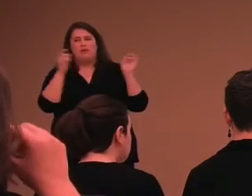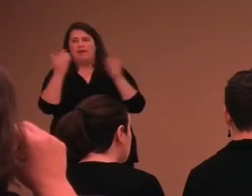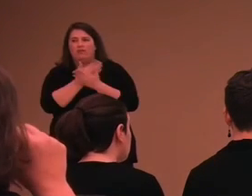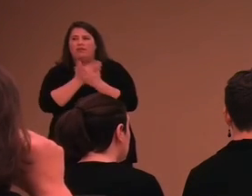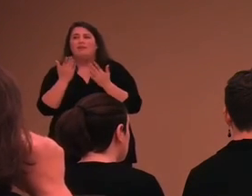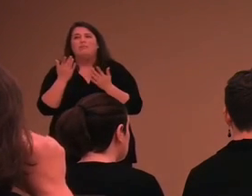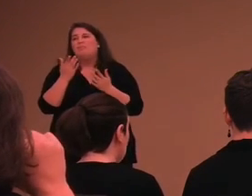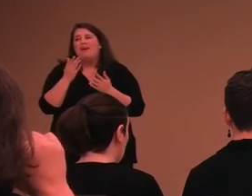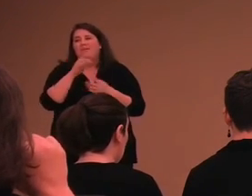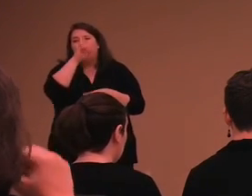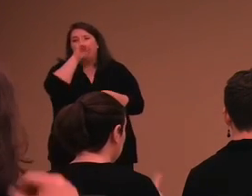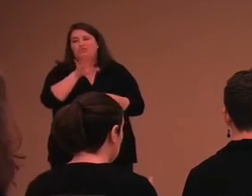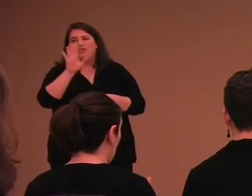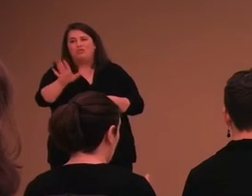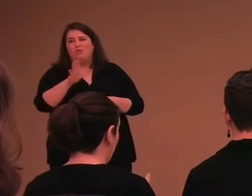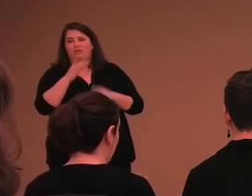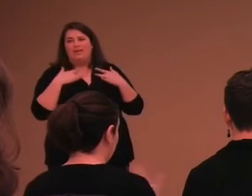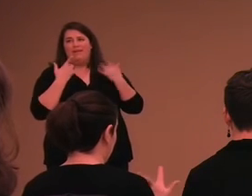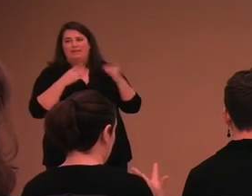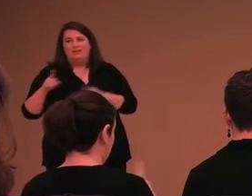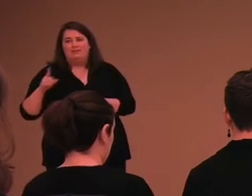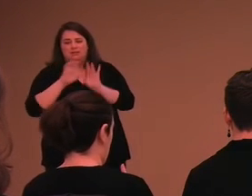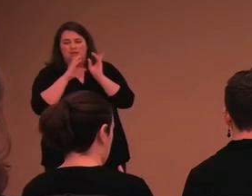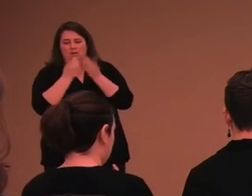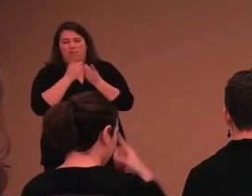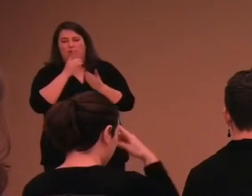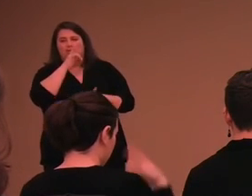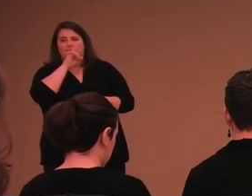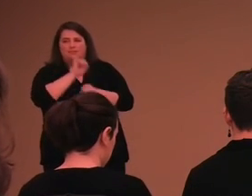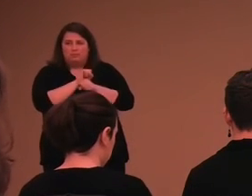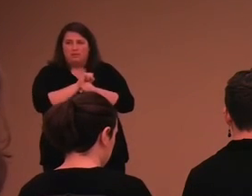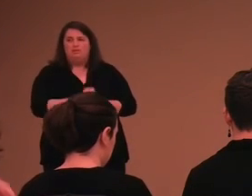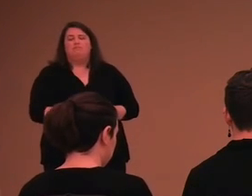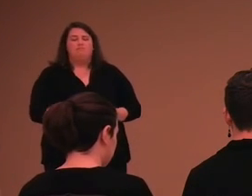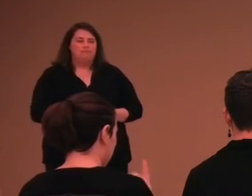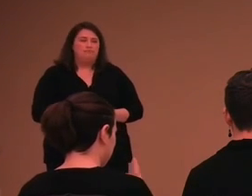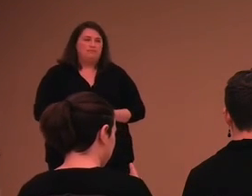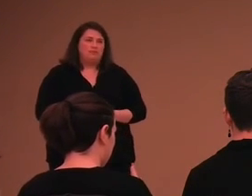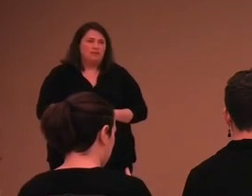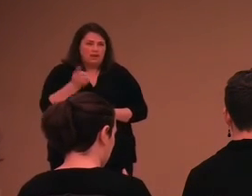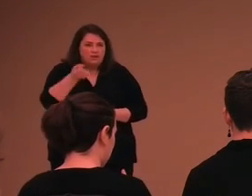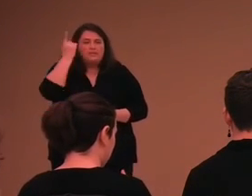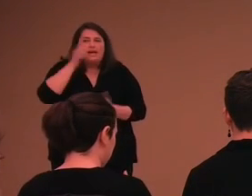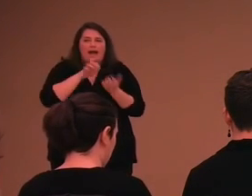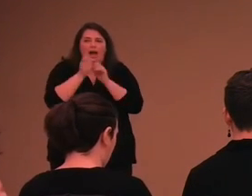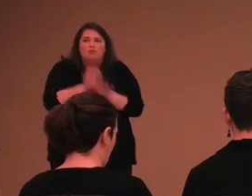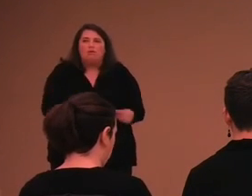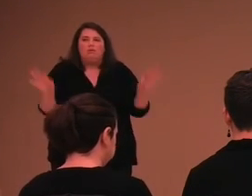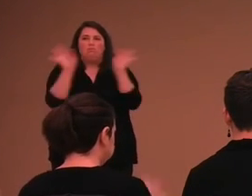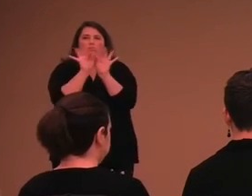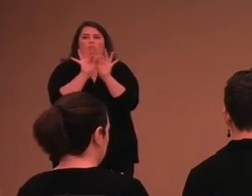Make sure your events Department the people darling love and understand how important accessibility is I?